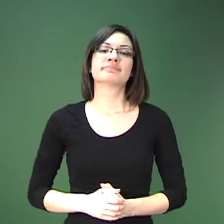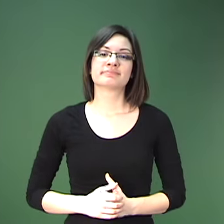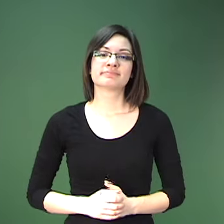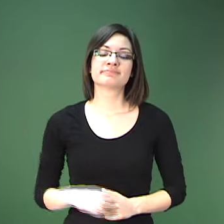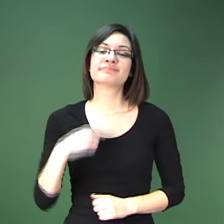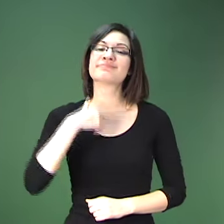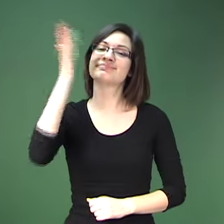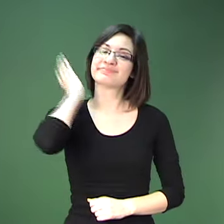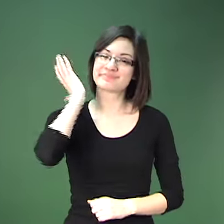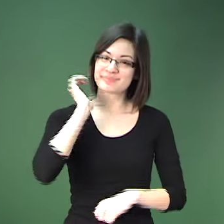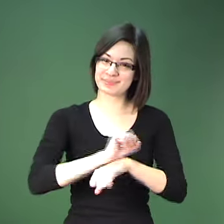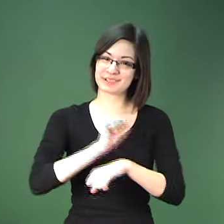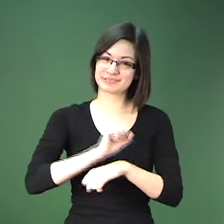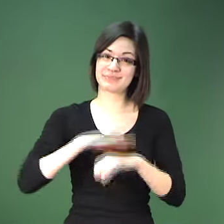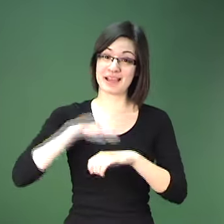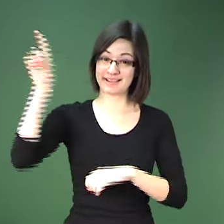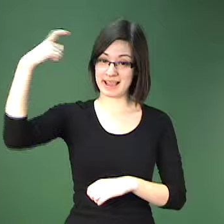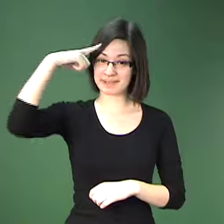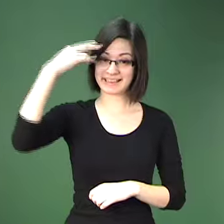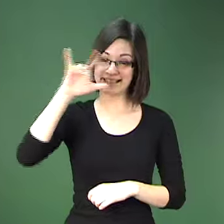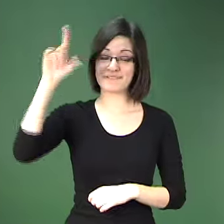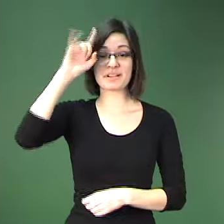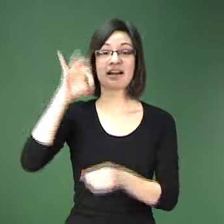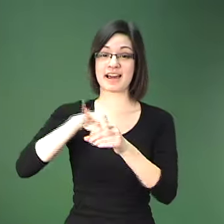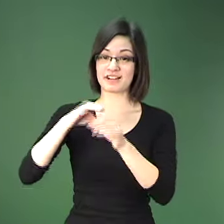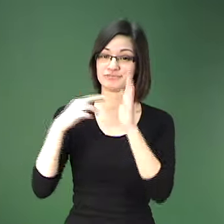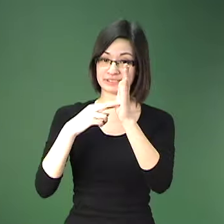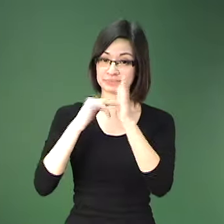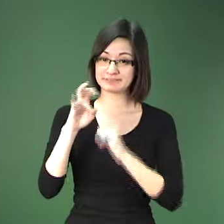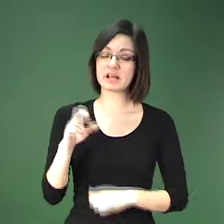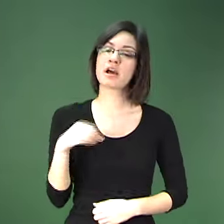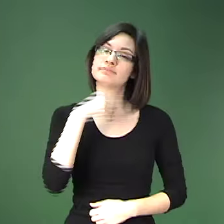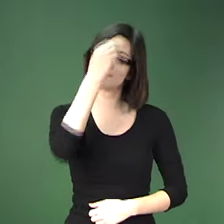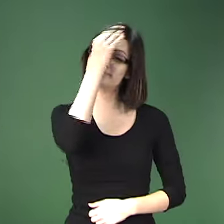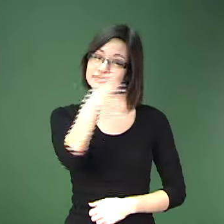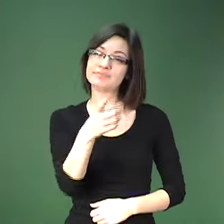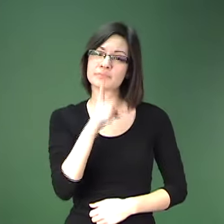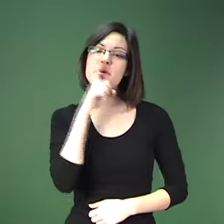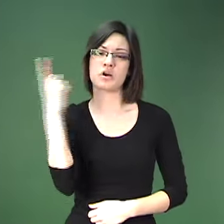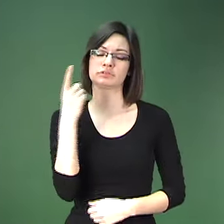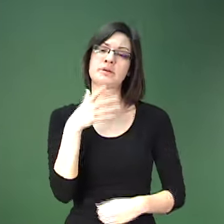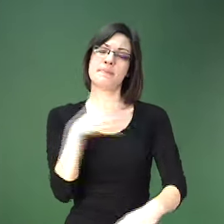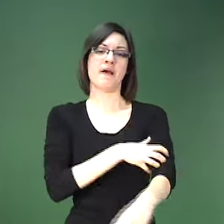I used to work on Capitol Hill for an elected Representative and I can tell you